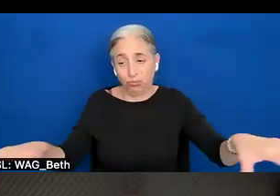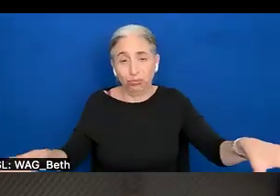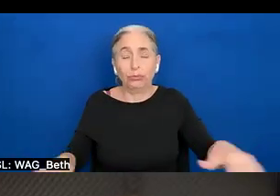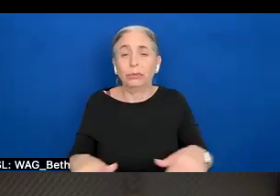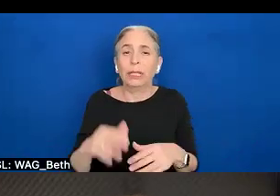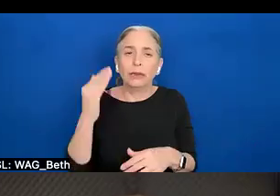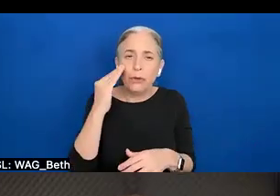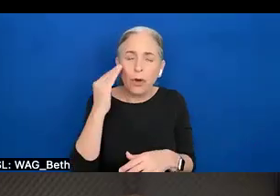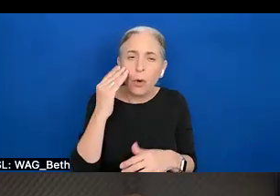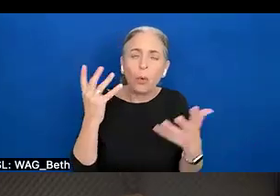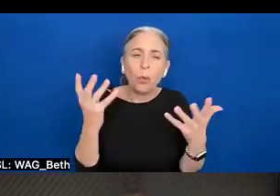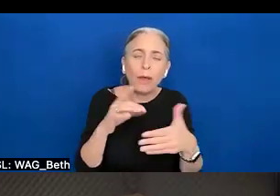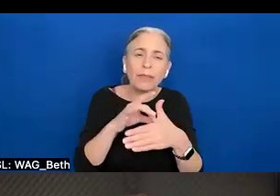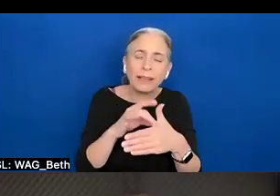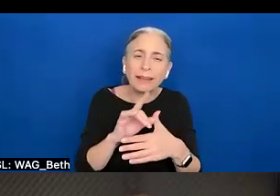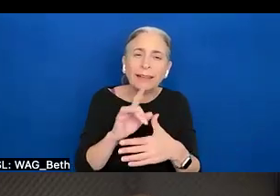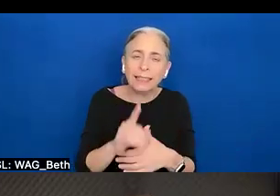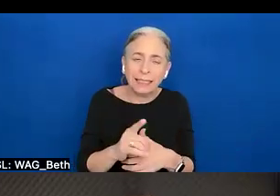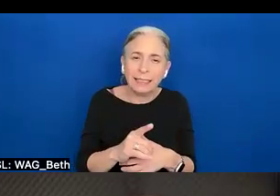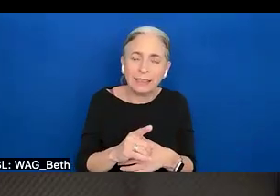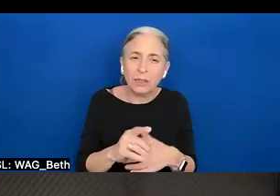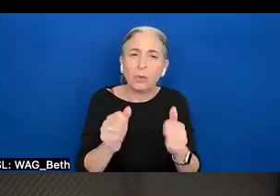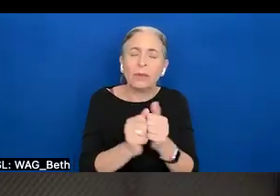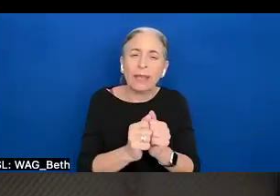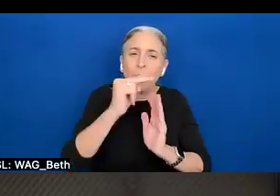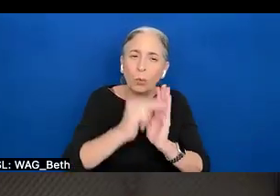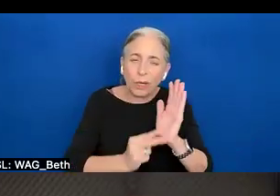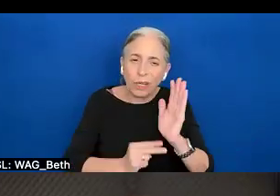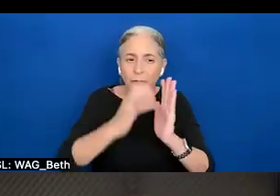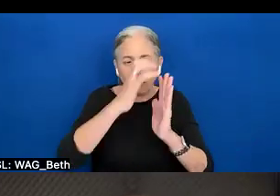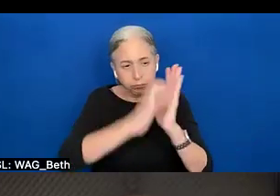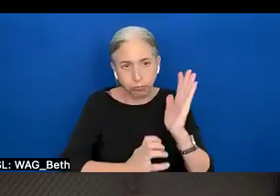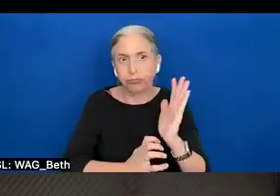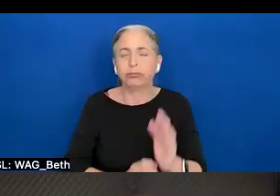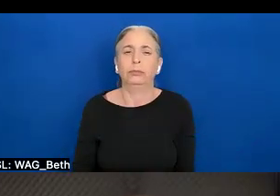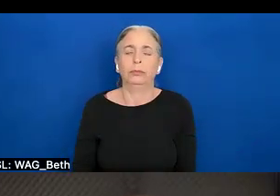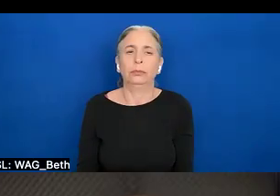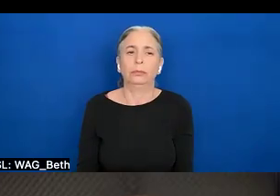the content is, even without reading the whole document.